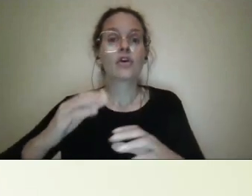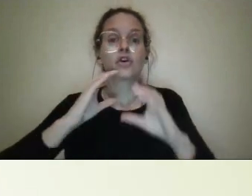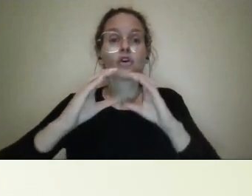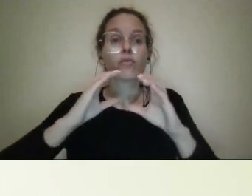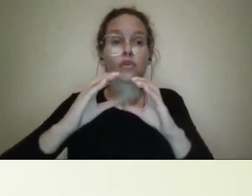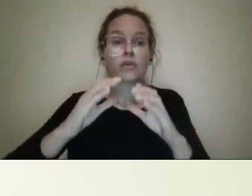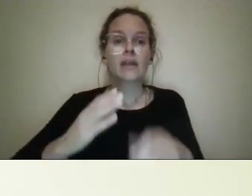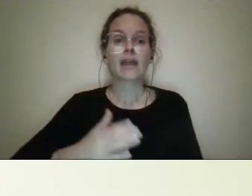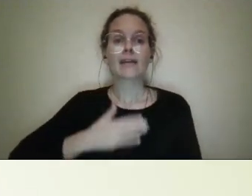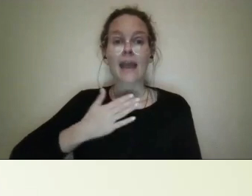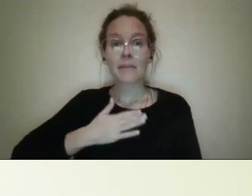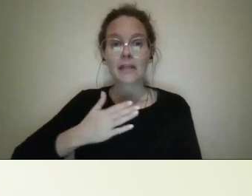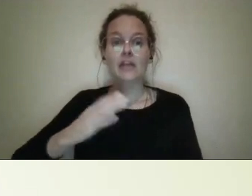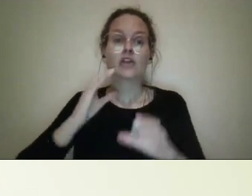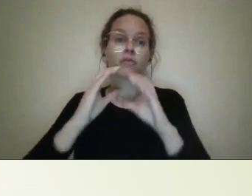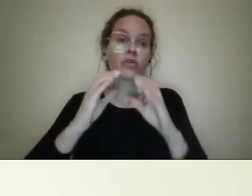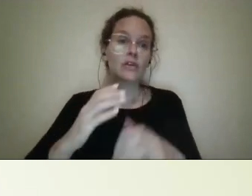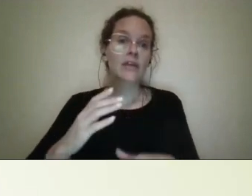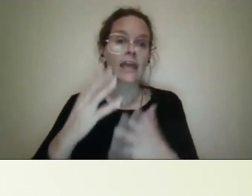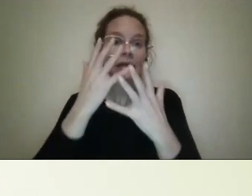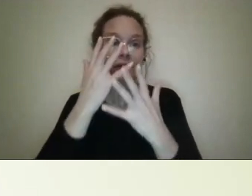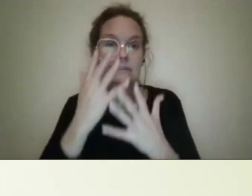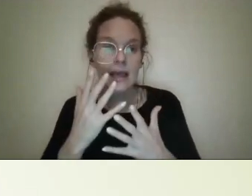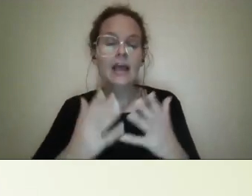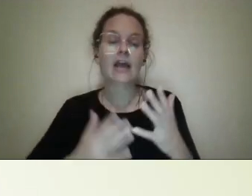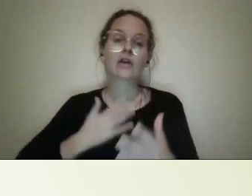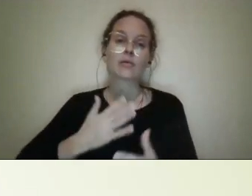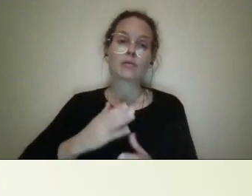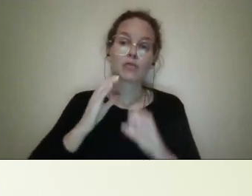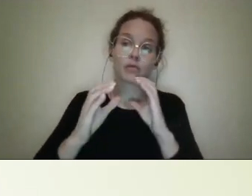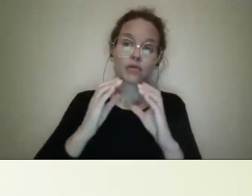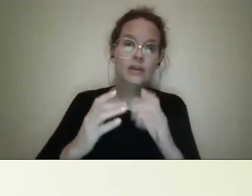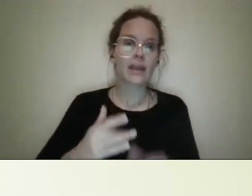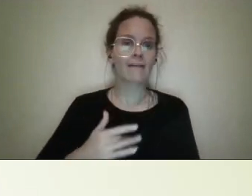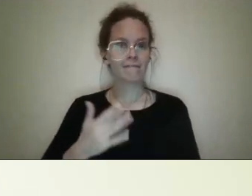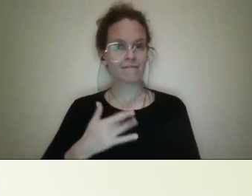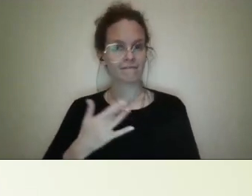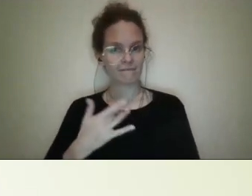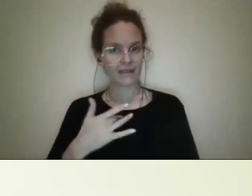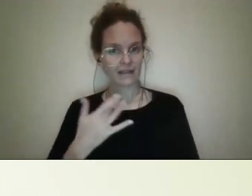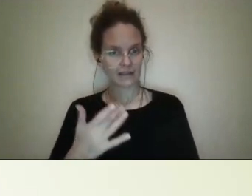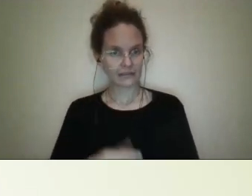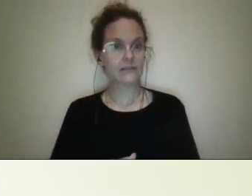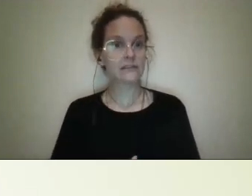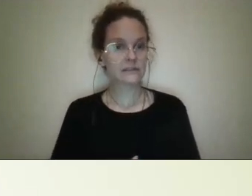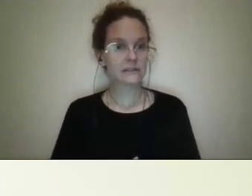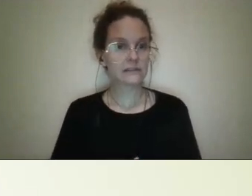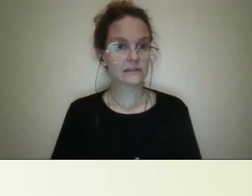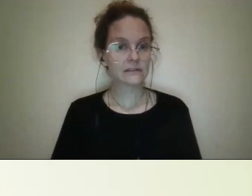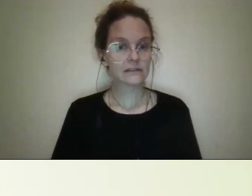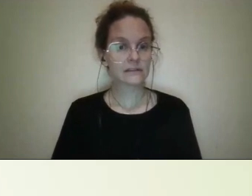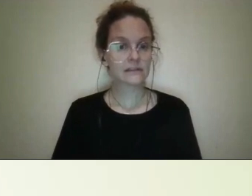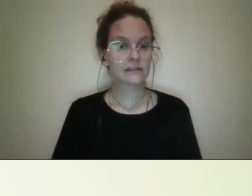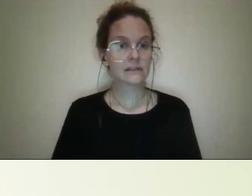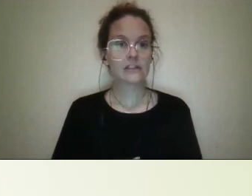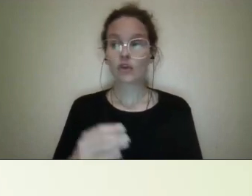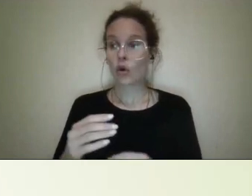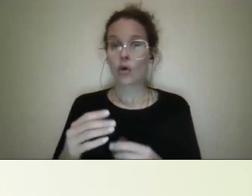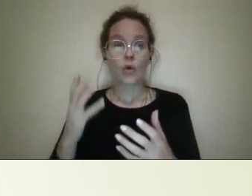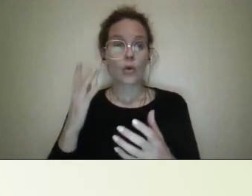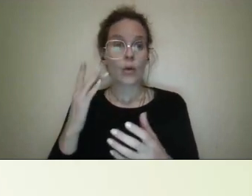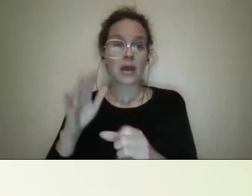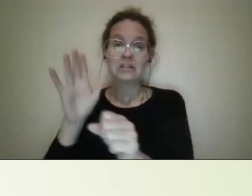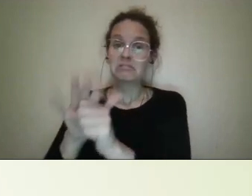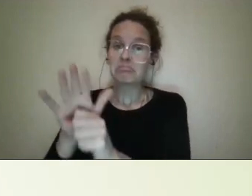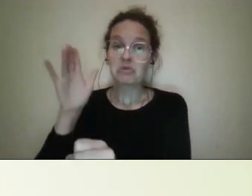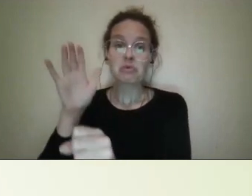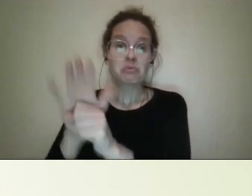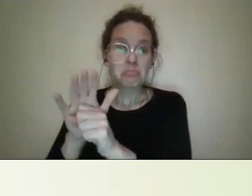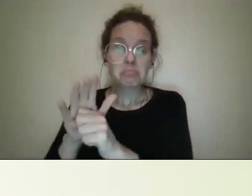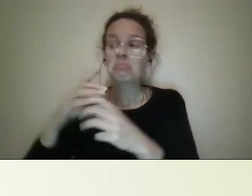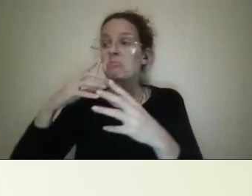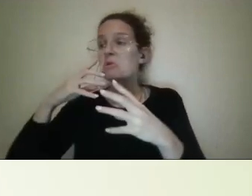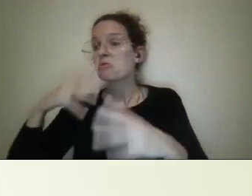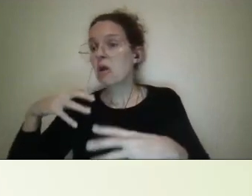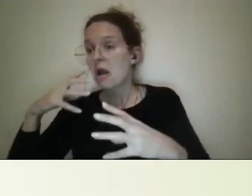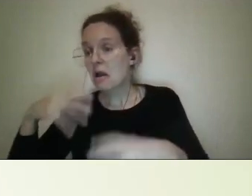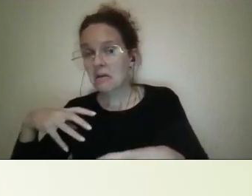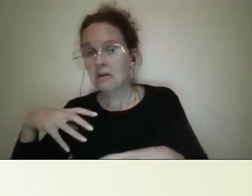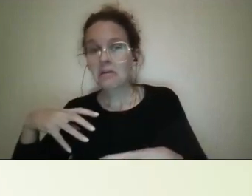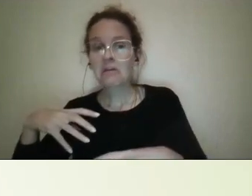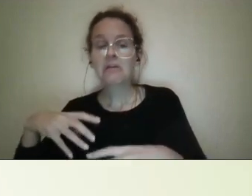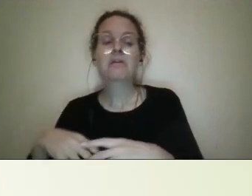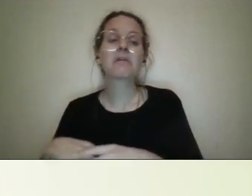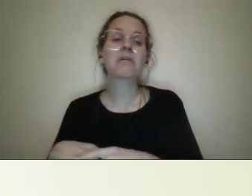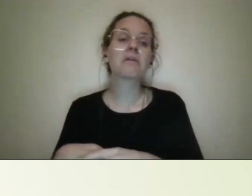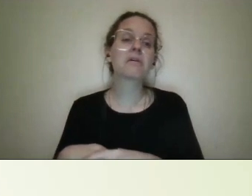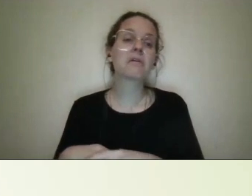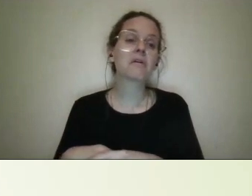your happiness, communicating your sadness. And in a way instead of tantrums, crying, getting mad,